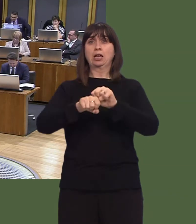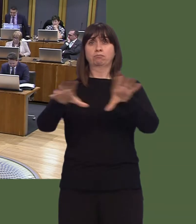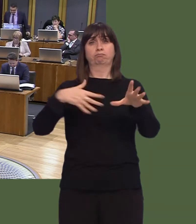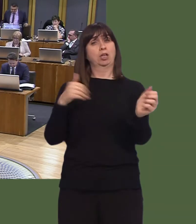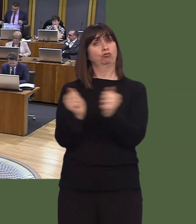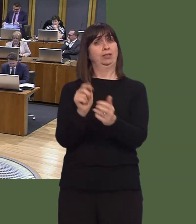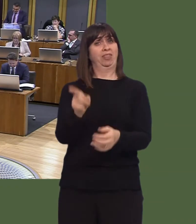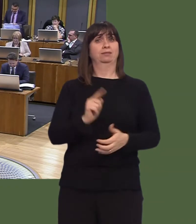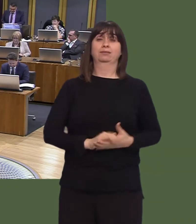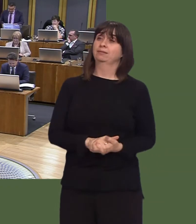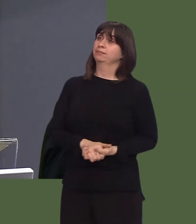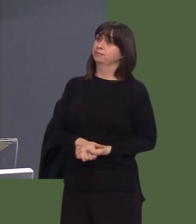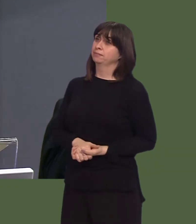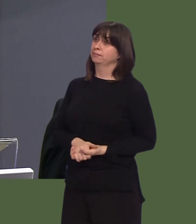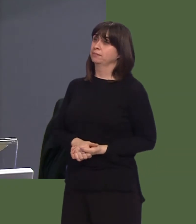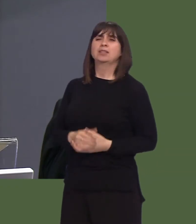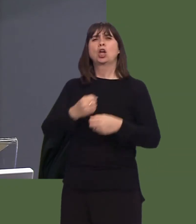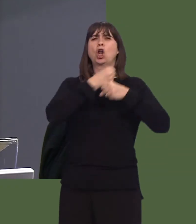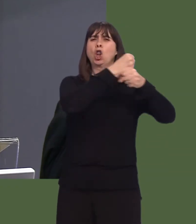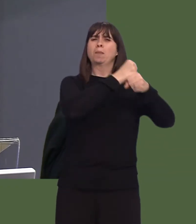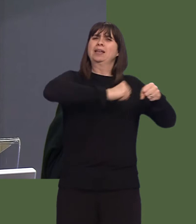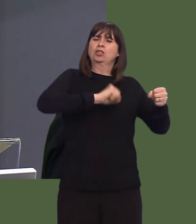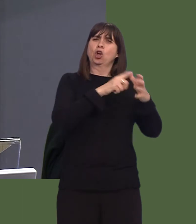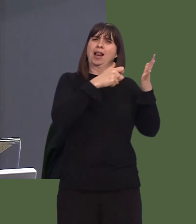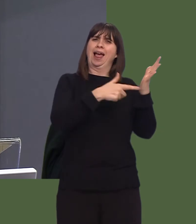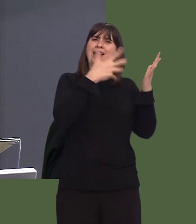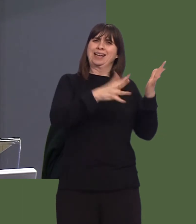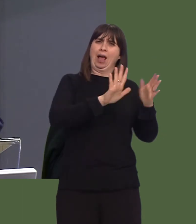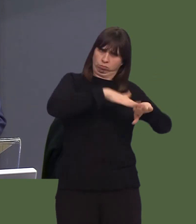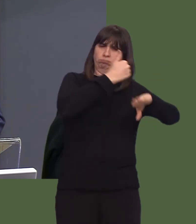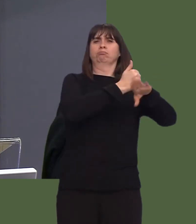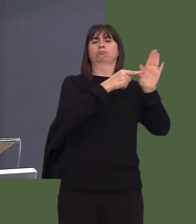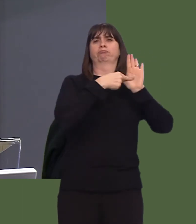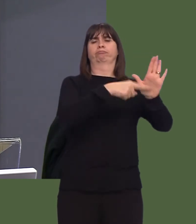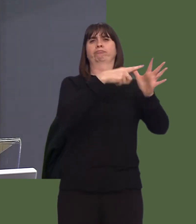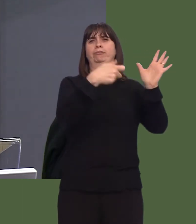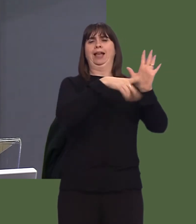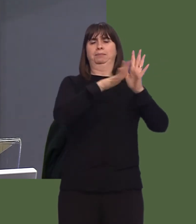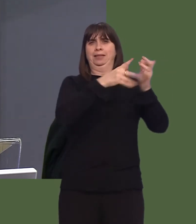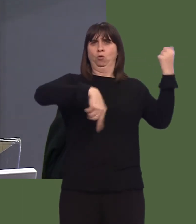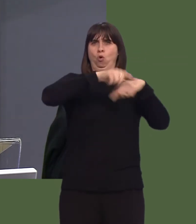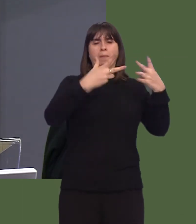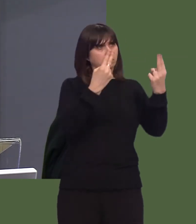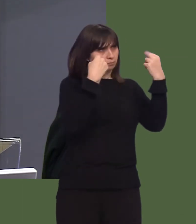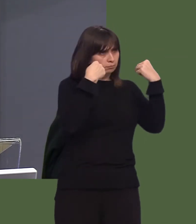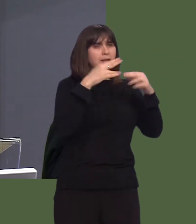Neil McEvoy AM: The Lobbying (Scotland) Act 2016 is now in force, so that lobbyists in that country will have to be legally registered.